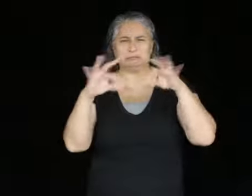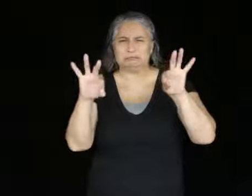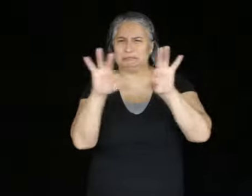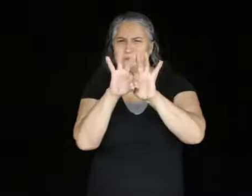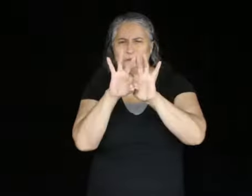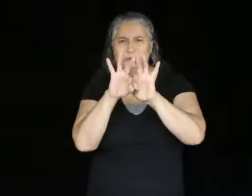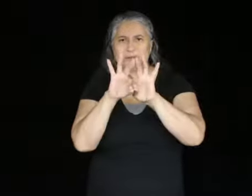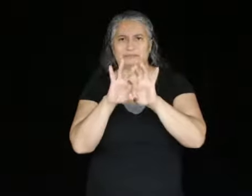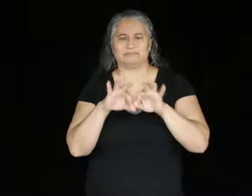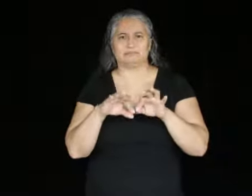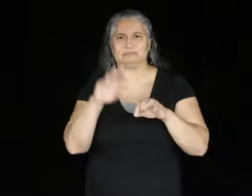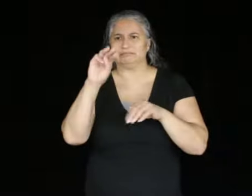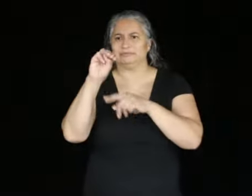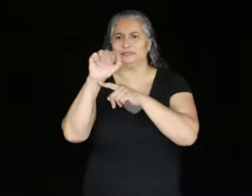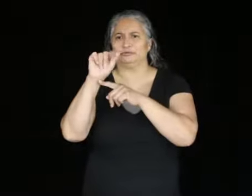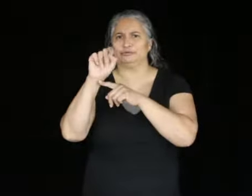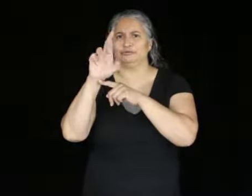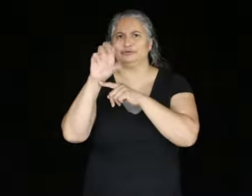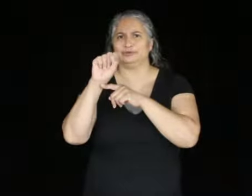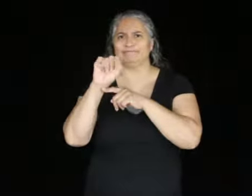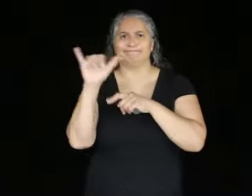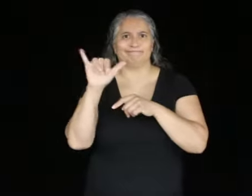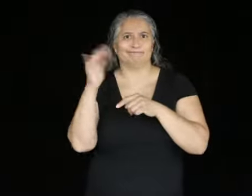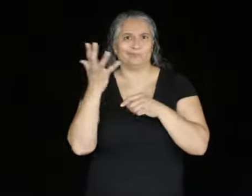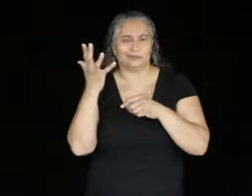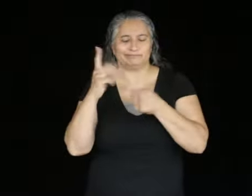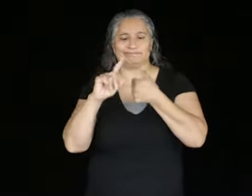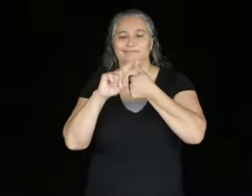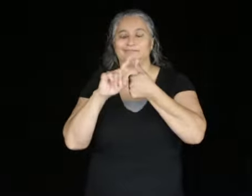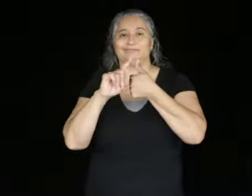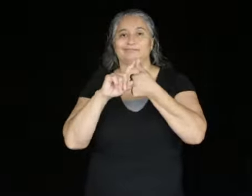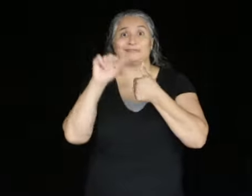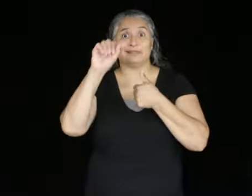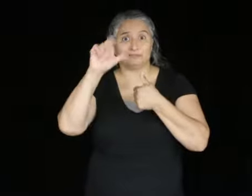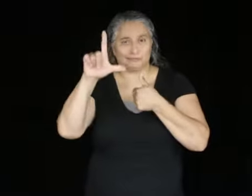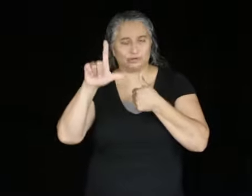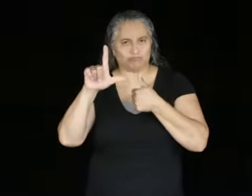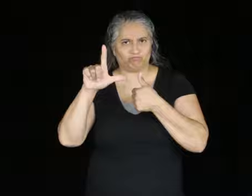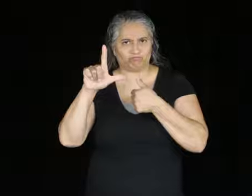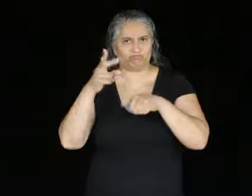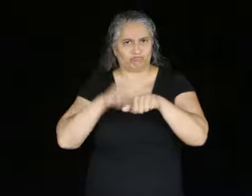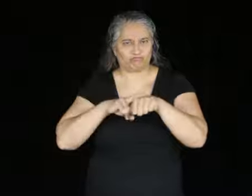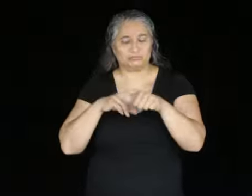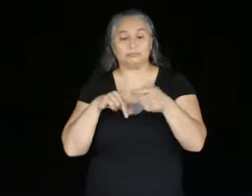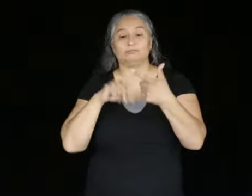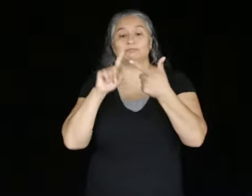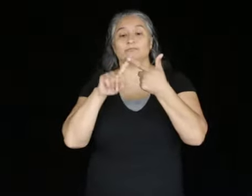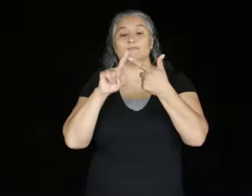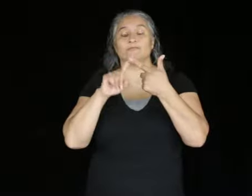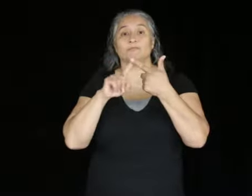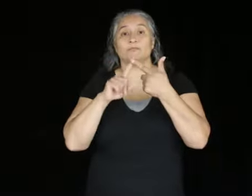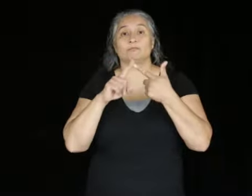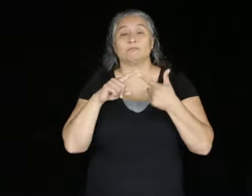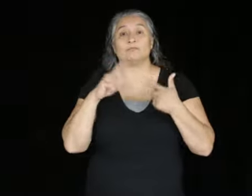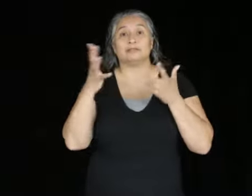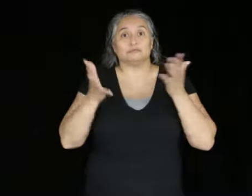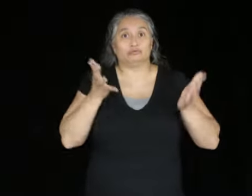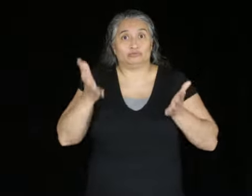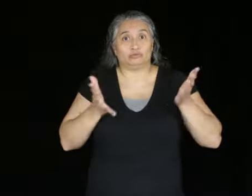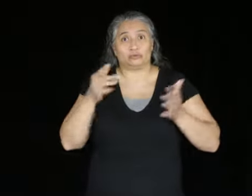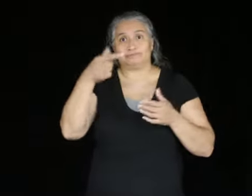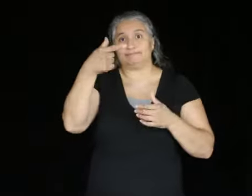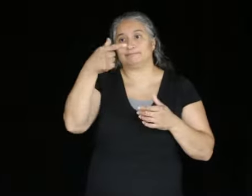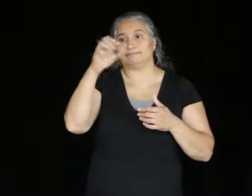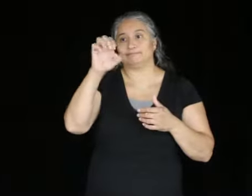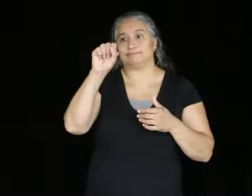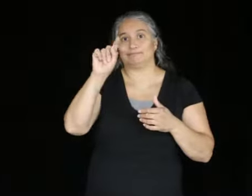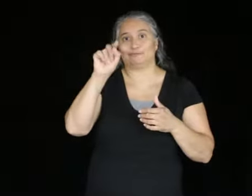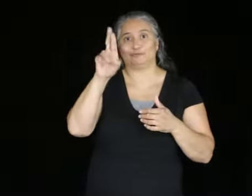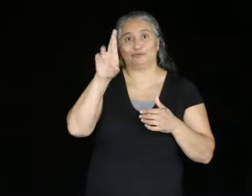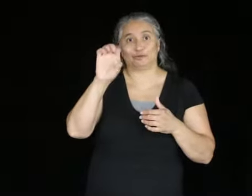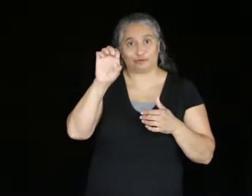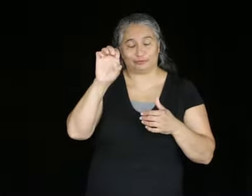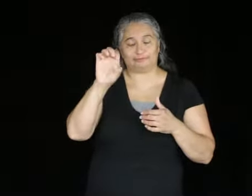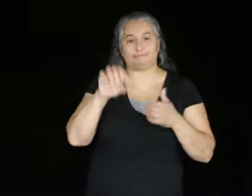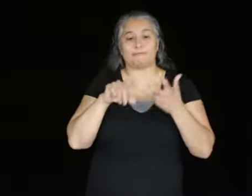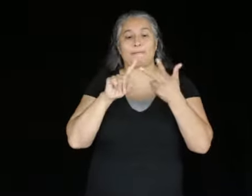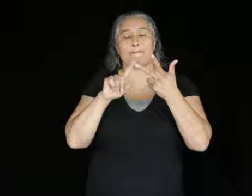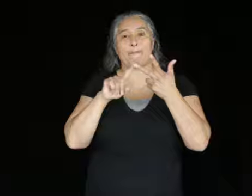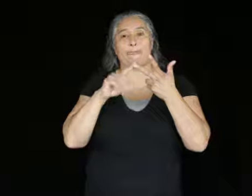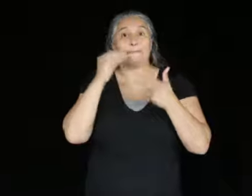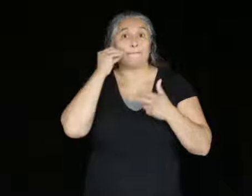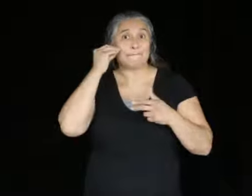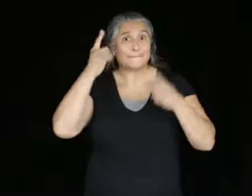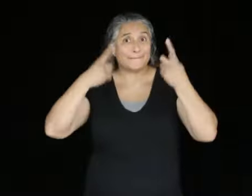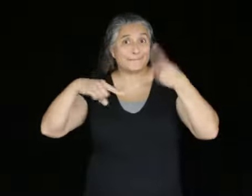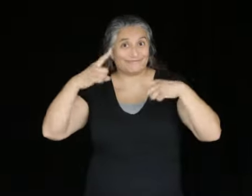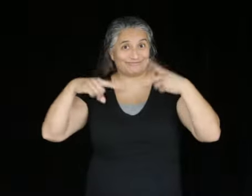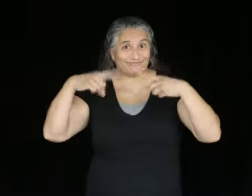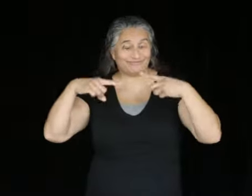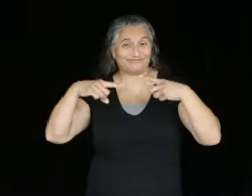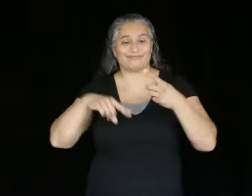for important matters, which includes ASL(of course), gestures, home signs, etc.